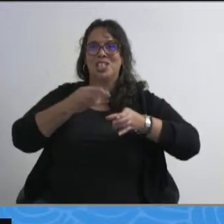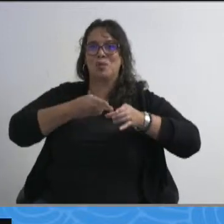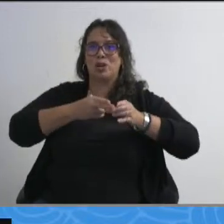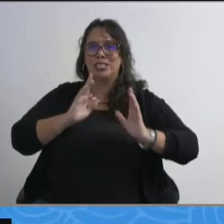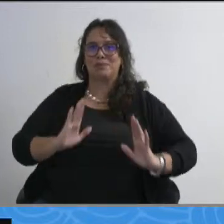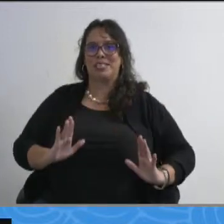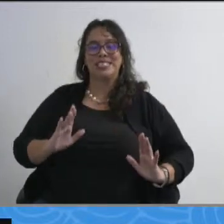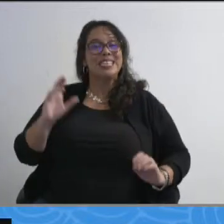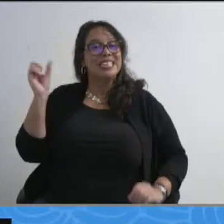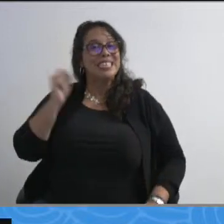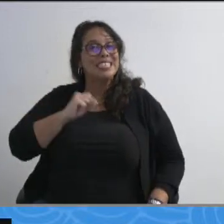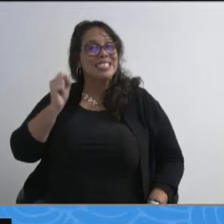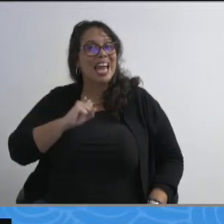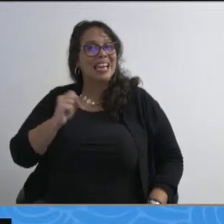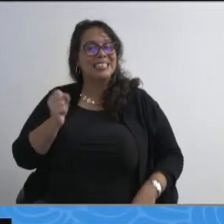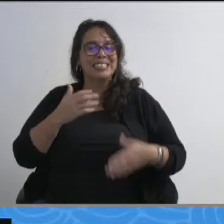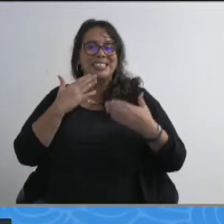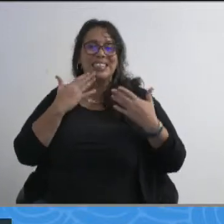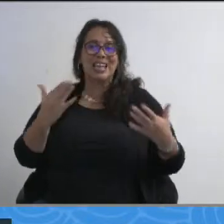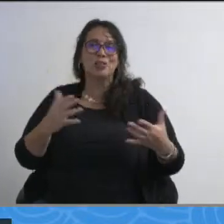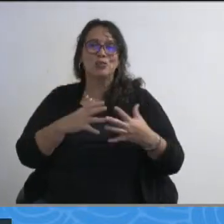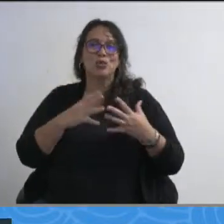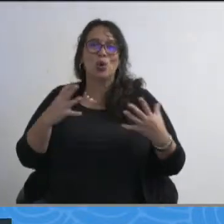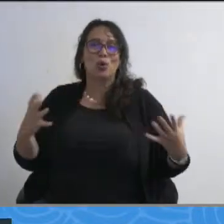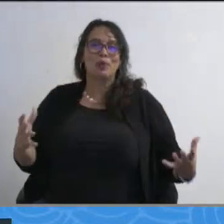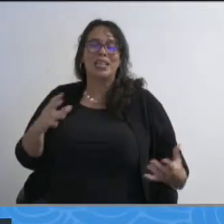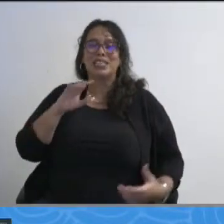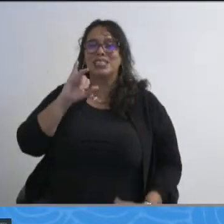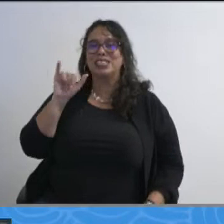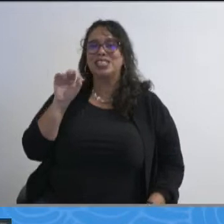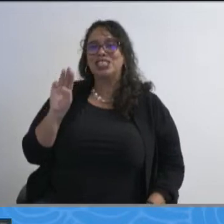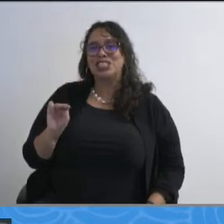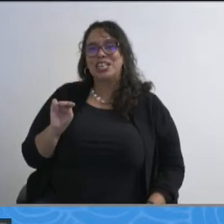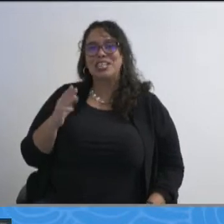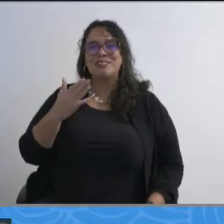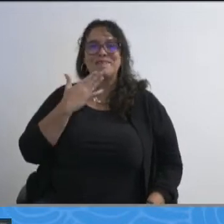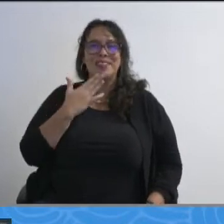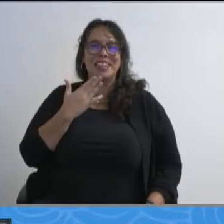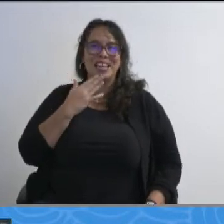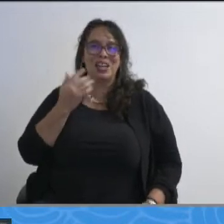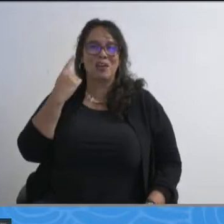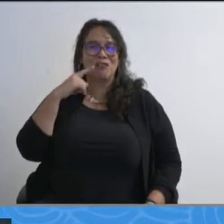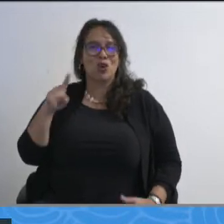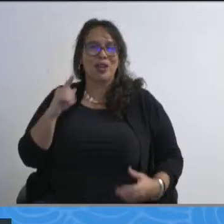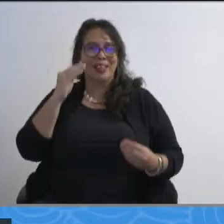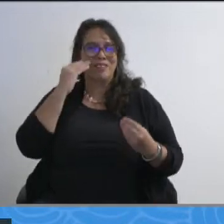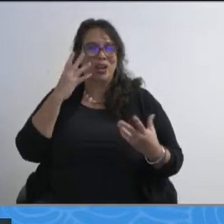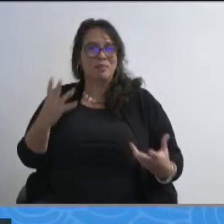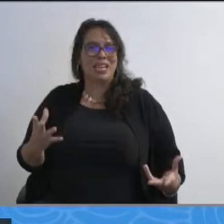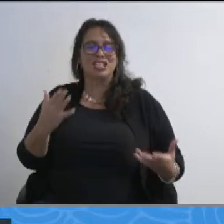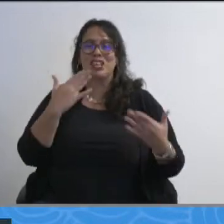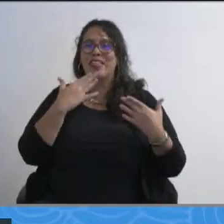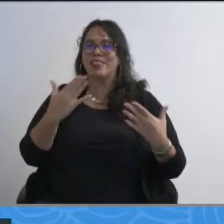Yes. Thank you so much, James. Thank you for full the information. Thank you for our participants